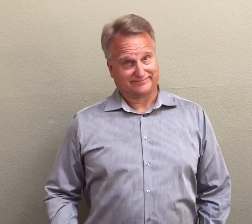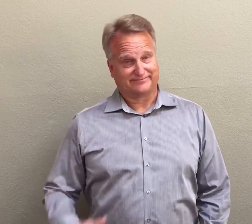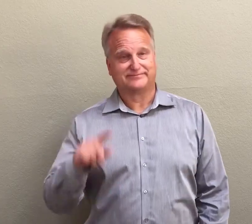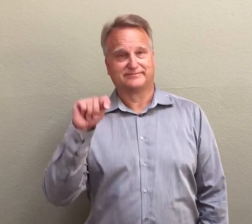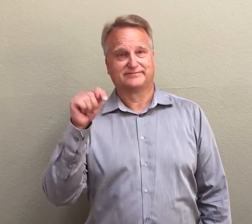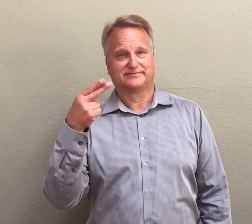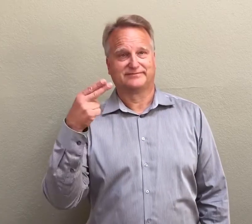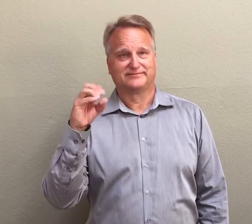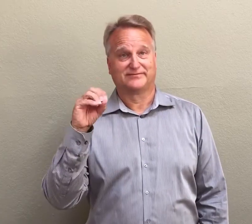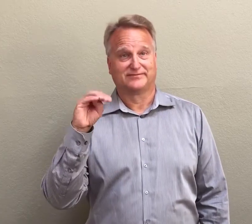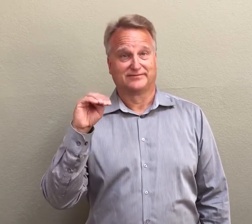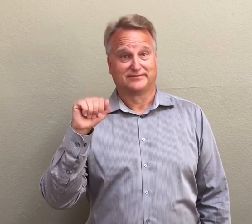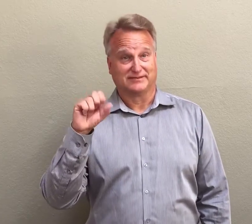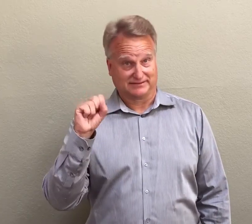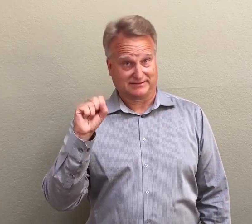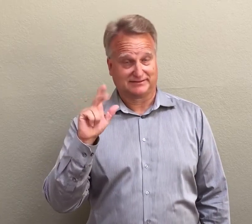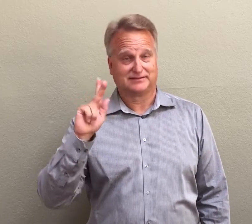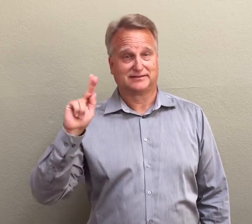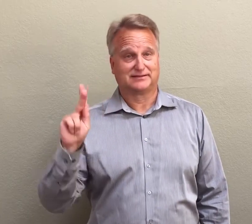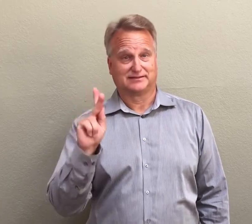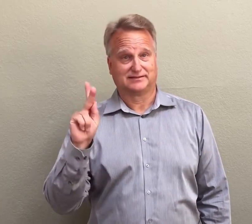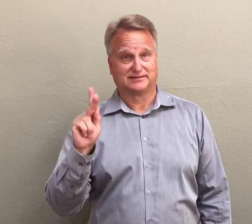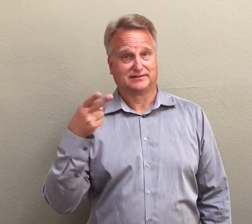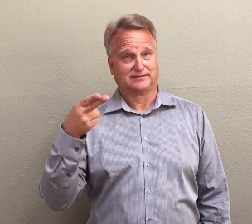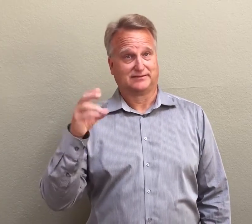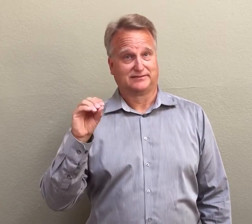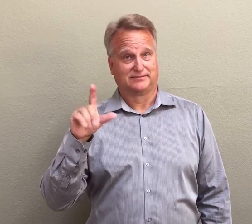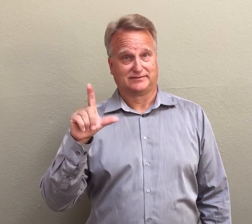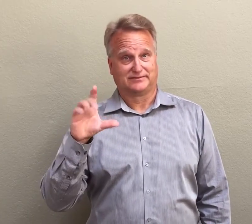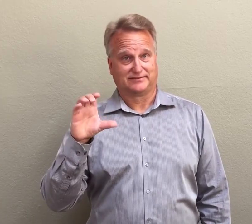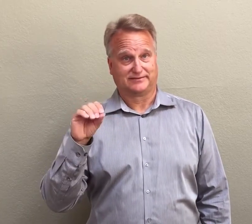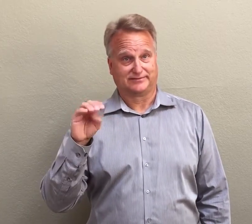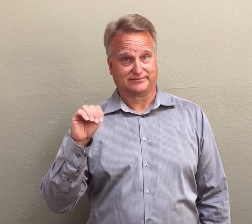I’m Thomas K. Holcomb,